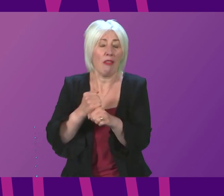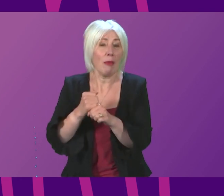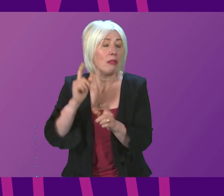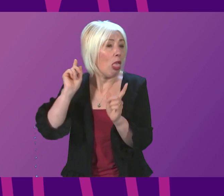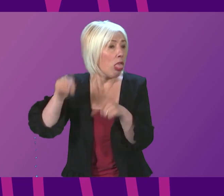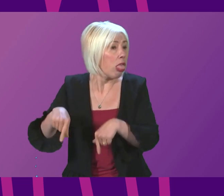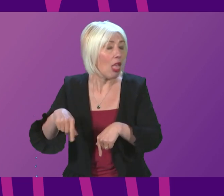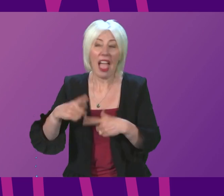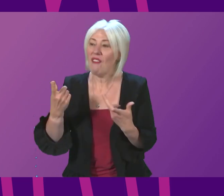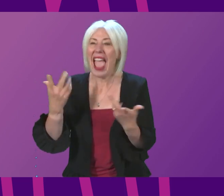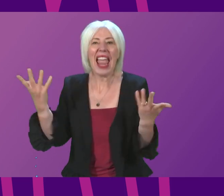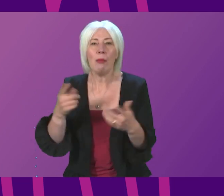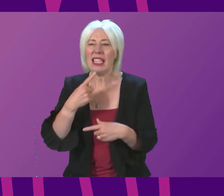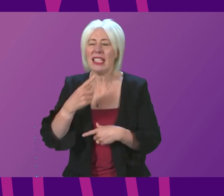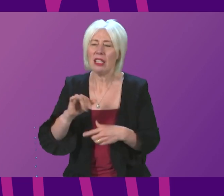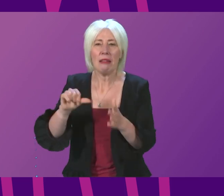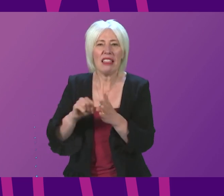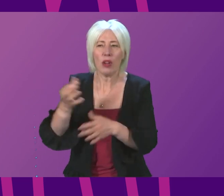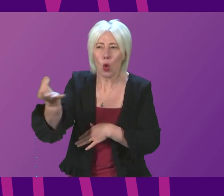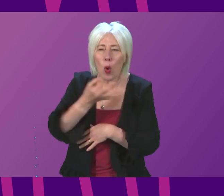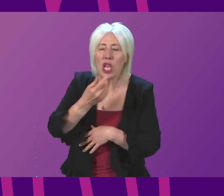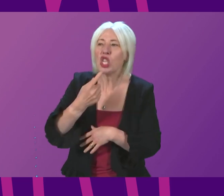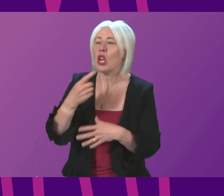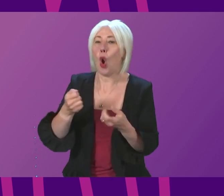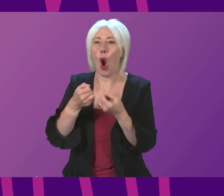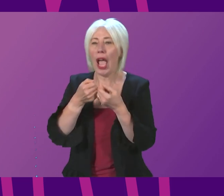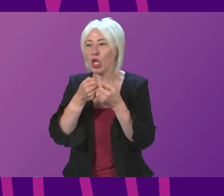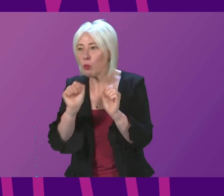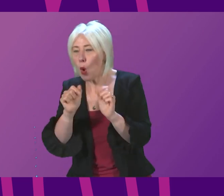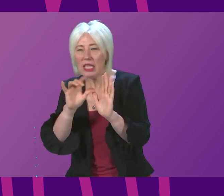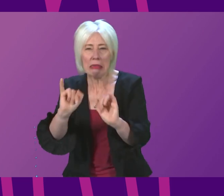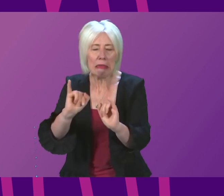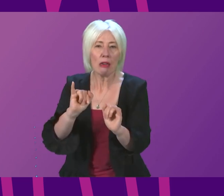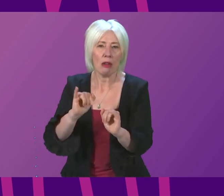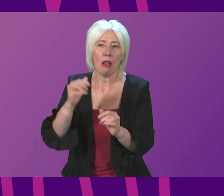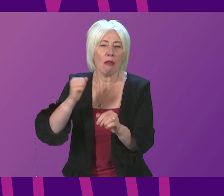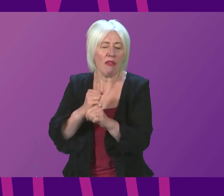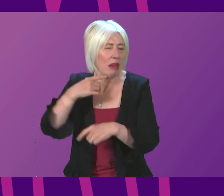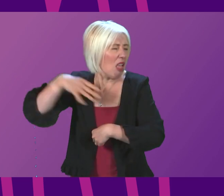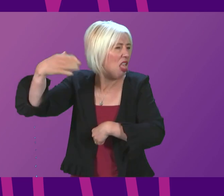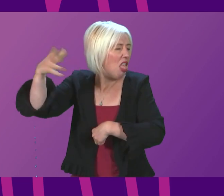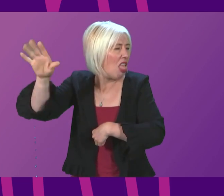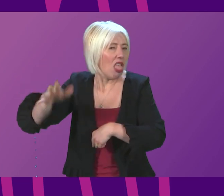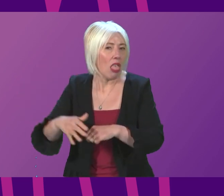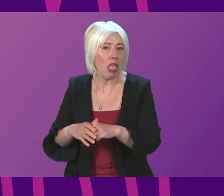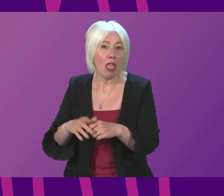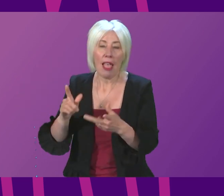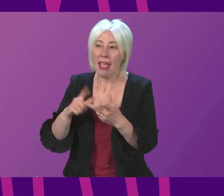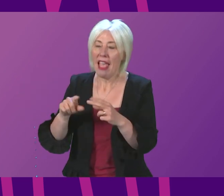for anyone who dares to ask a difficult question or to expose an inconvenient truth. Even when it is one of the SNP’s own members, the party closes ranks and gives them a slap